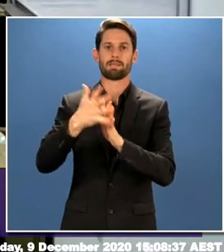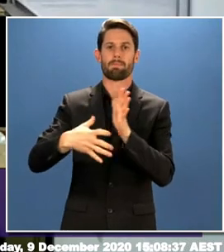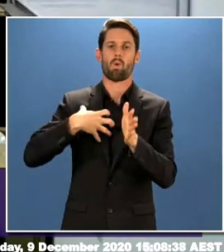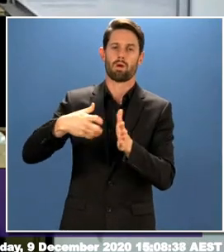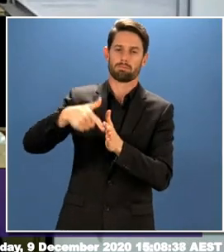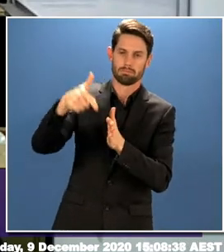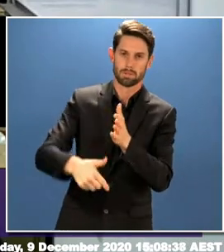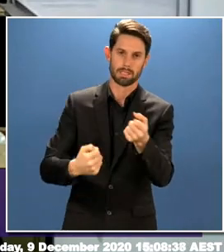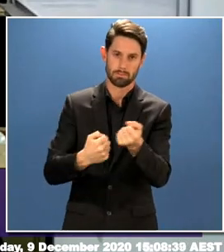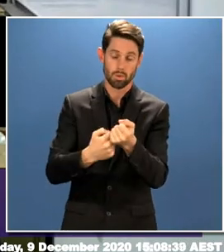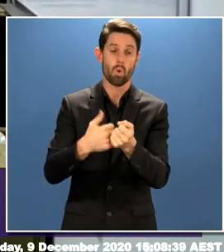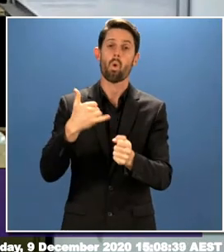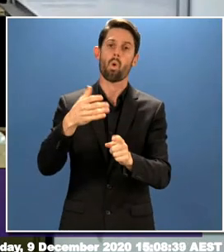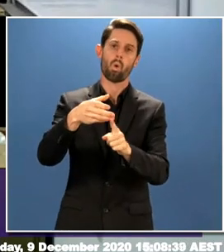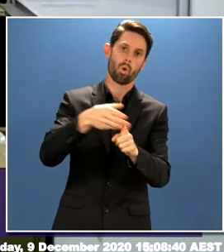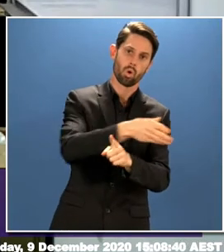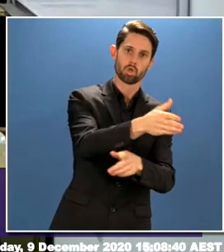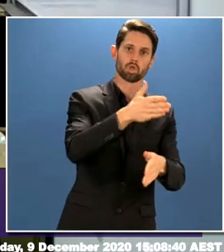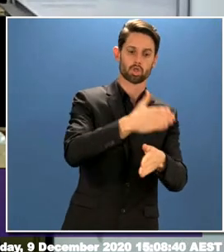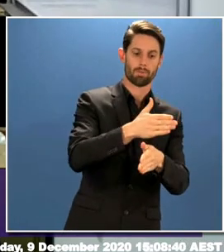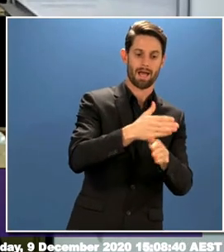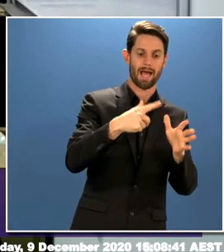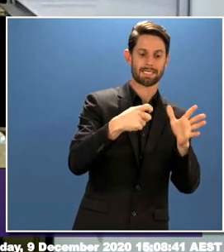So if you have over eight, you still have a mutual obligation but the mutual